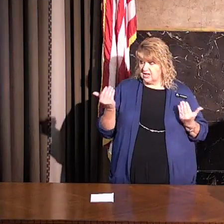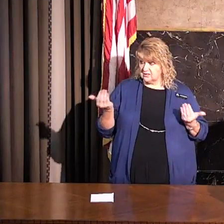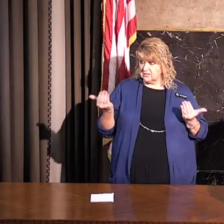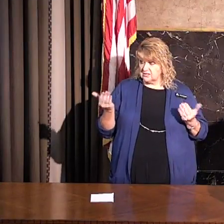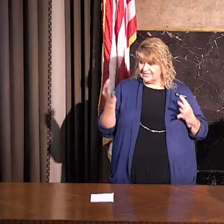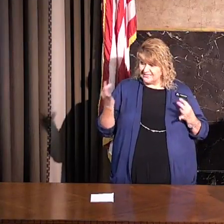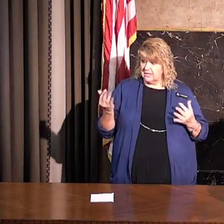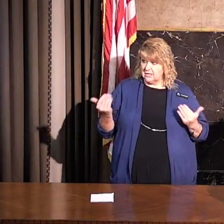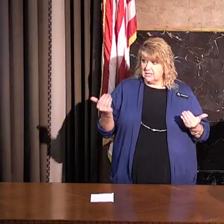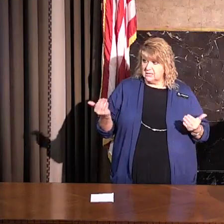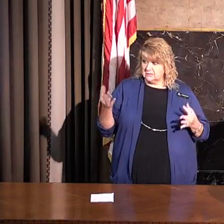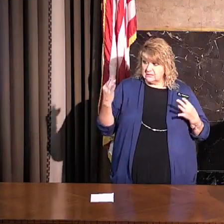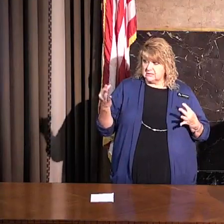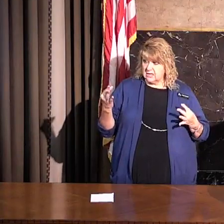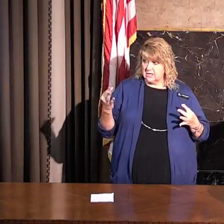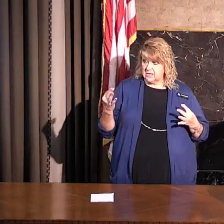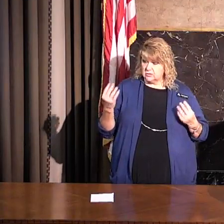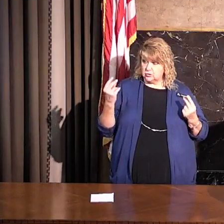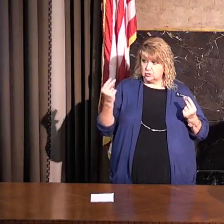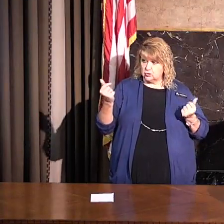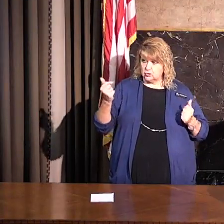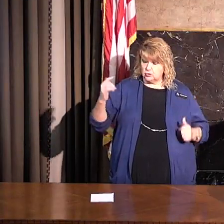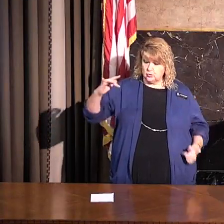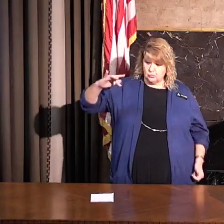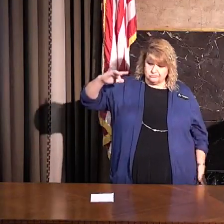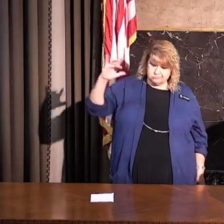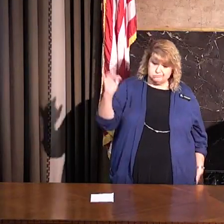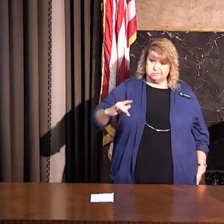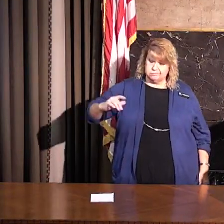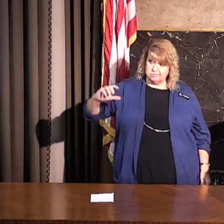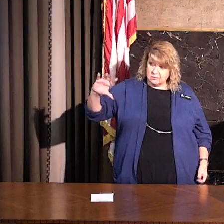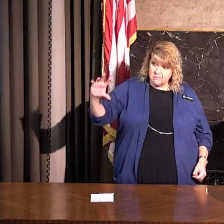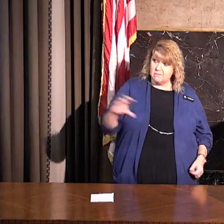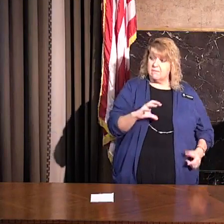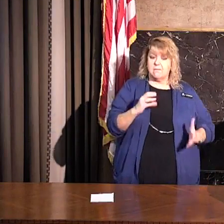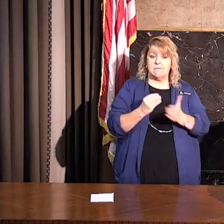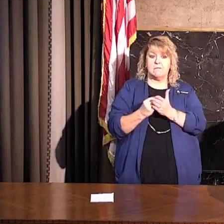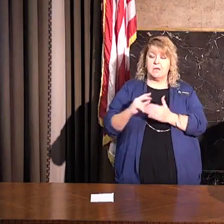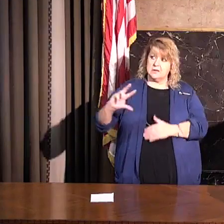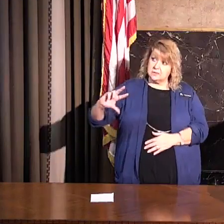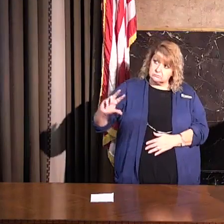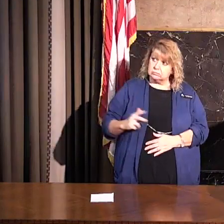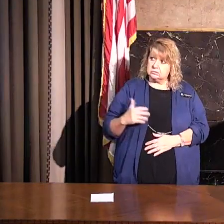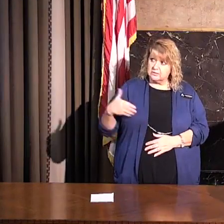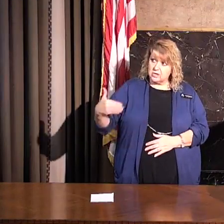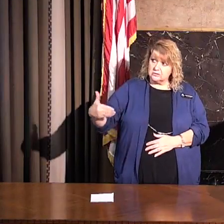decisions necessary and and pull the triggers in order to